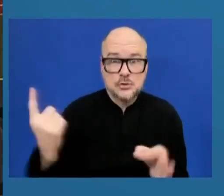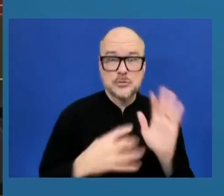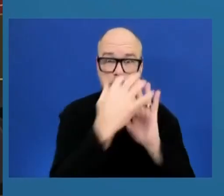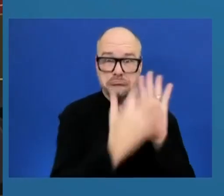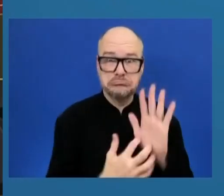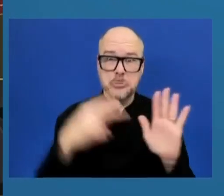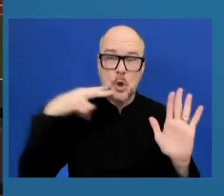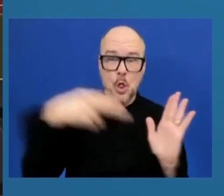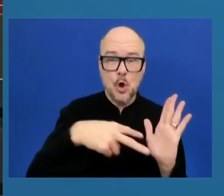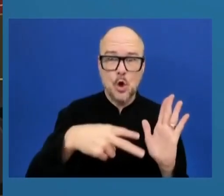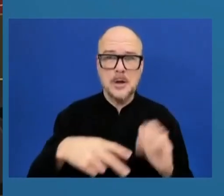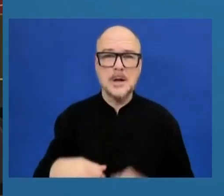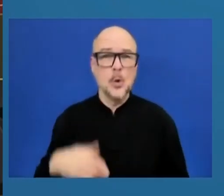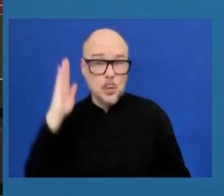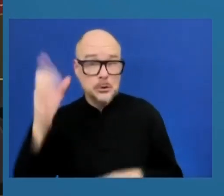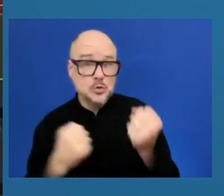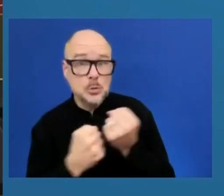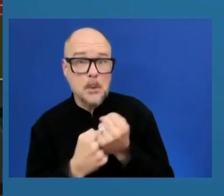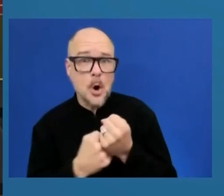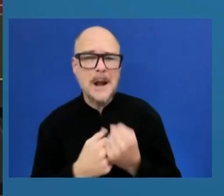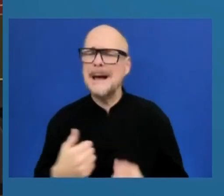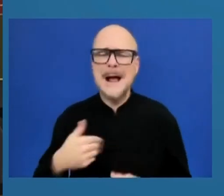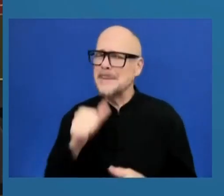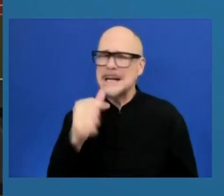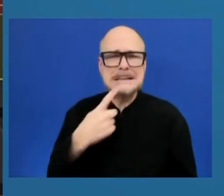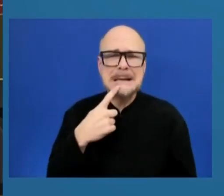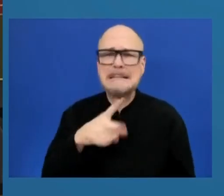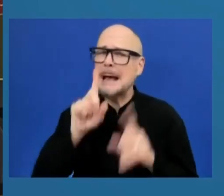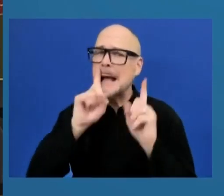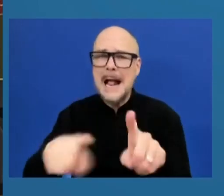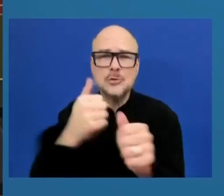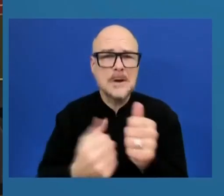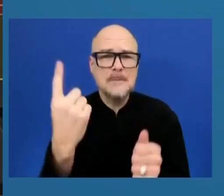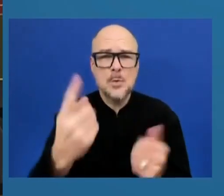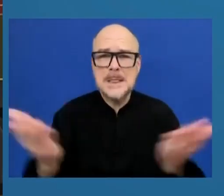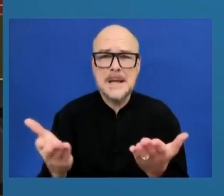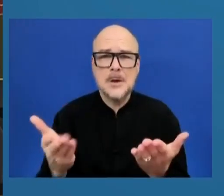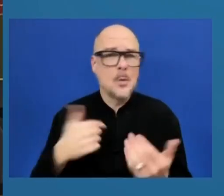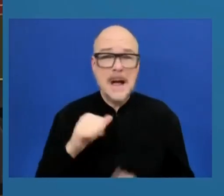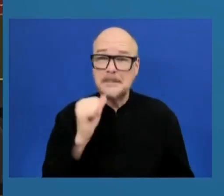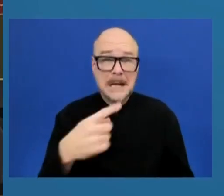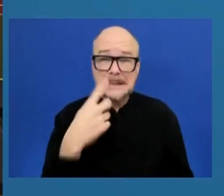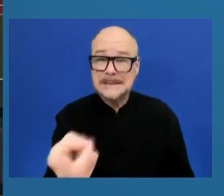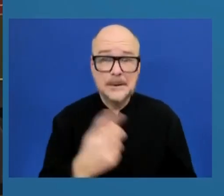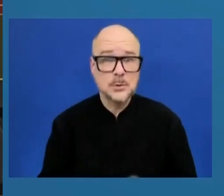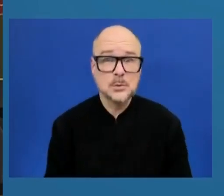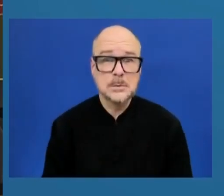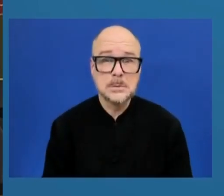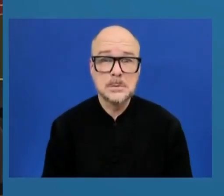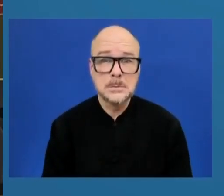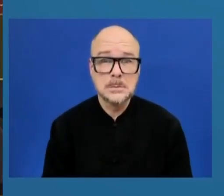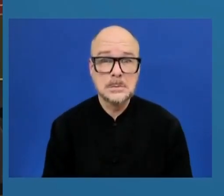I'm not gonna say I, I think the answer to everybody here is I'm not gonna tell you. Since that's not how you negotiate.